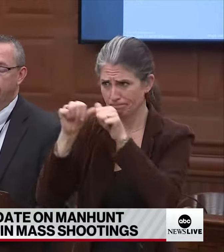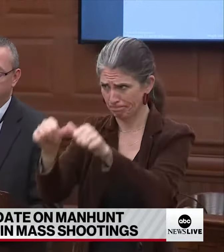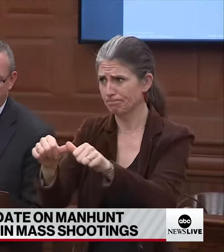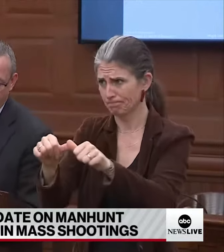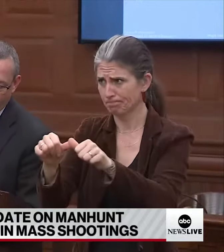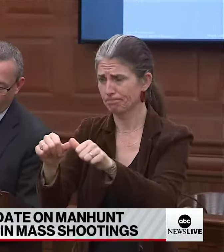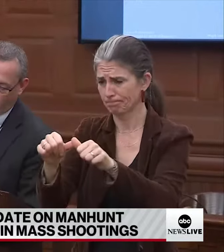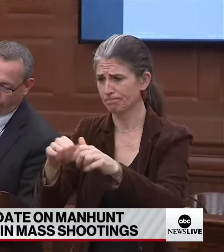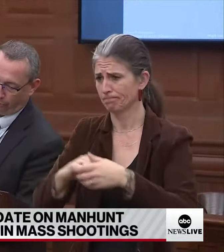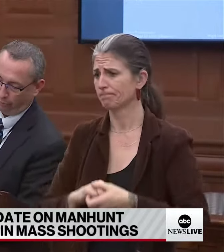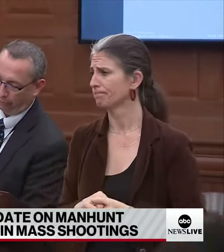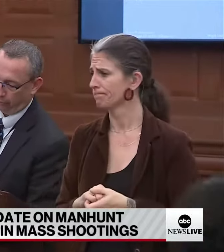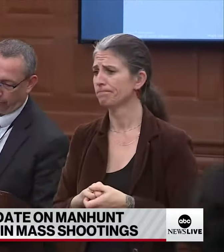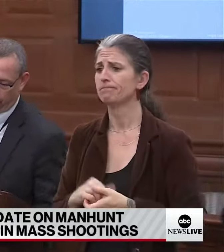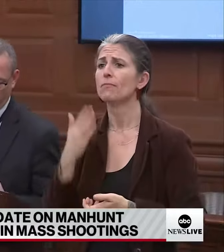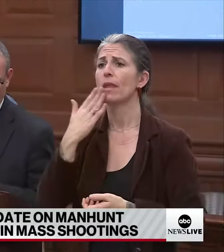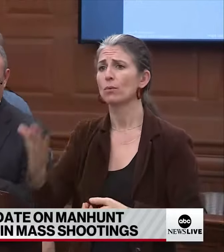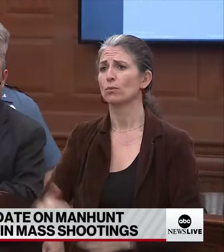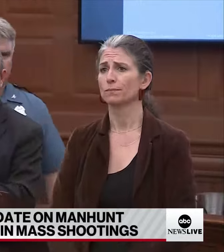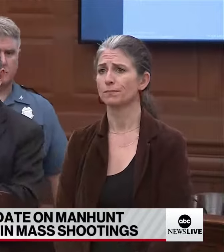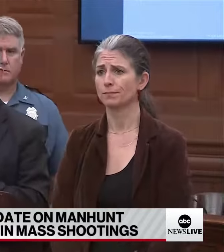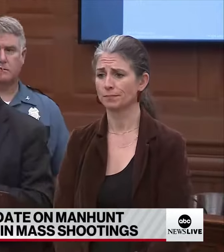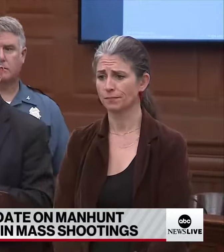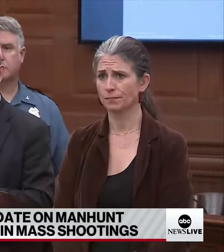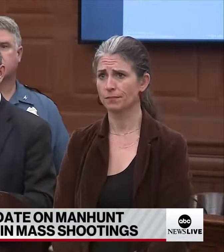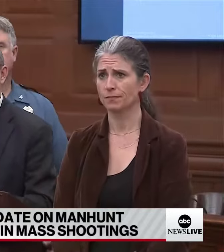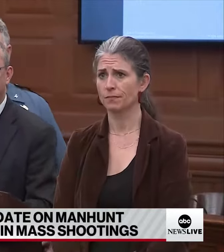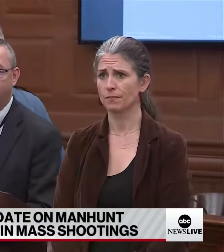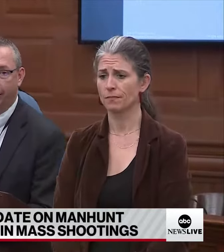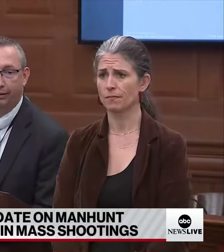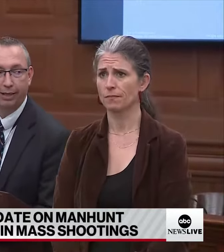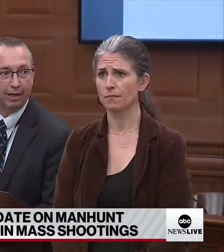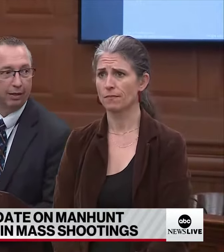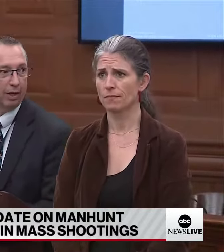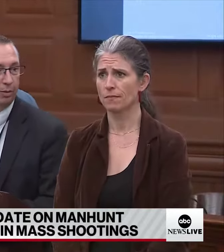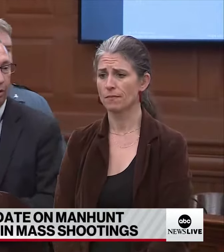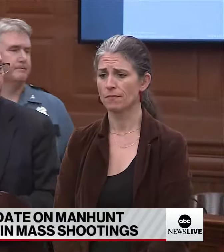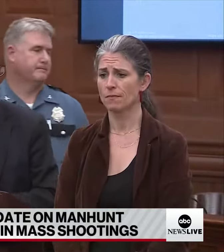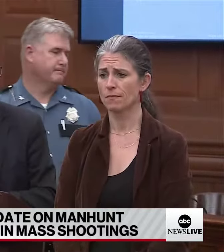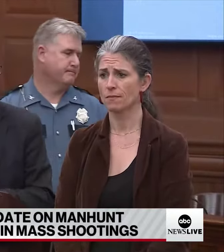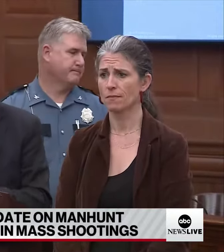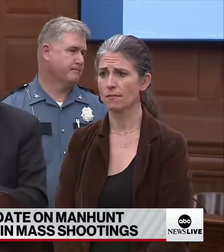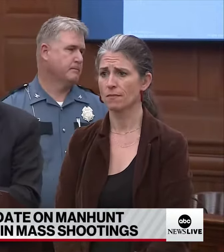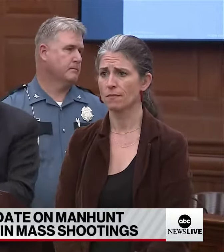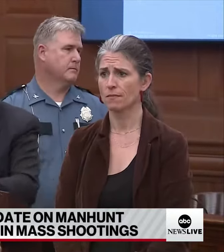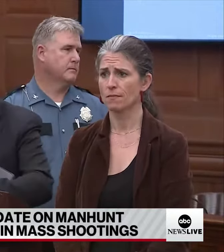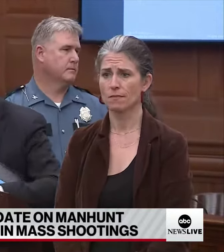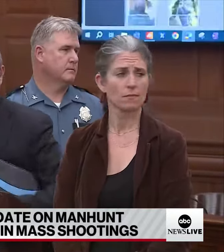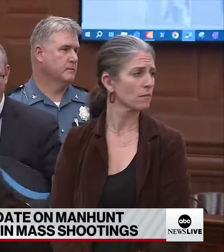AND WE'LL CONTINUE TO STRENGTHEN THIS PARTNERSHIP AND GET OUT AS MUCH INFORMATION AS WE CAN SO HAVE A NICE